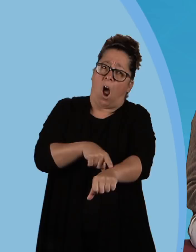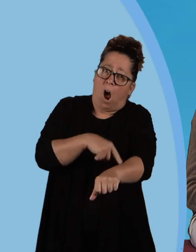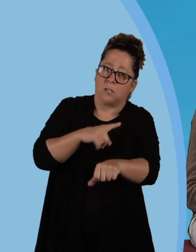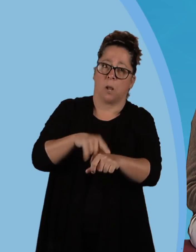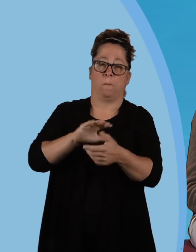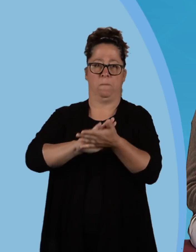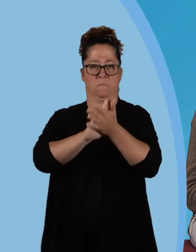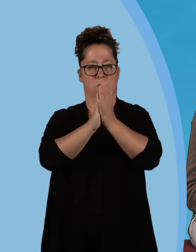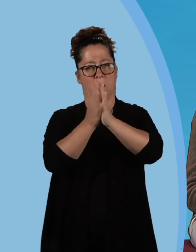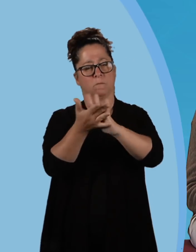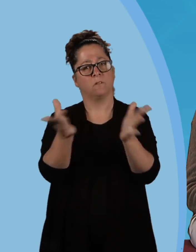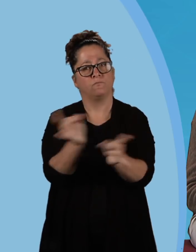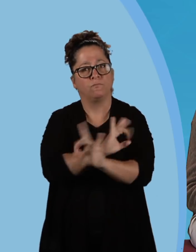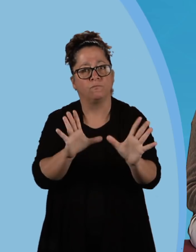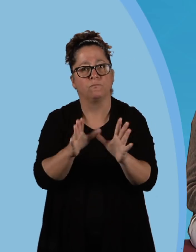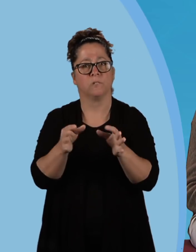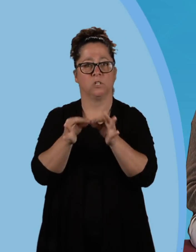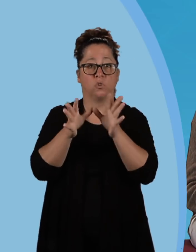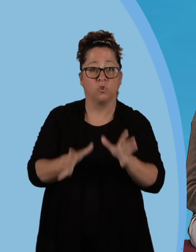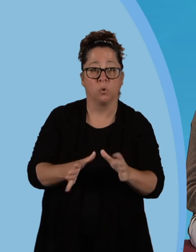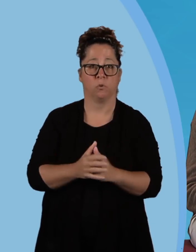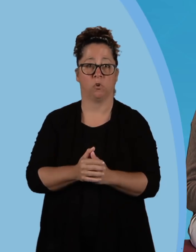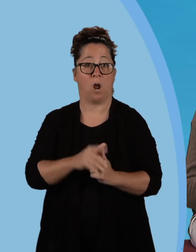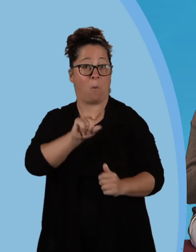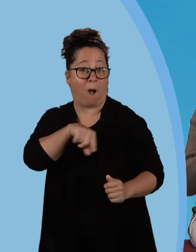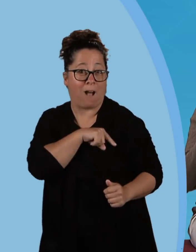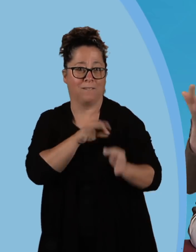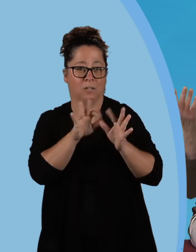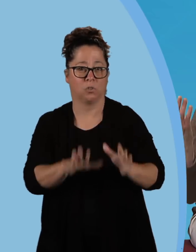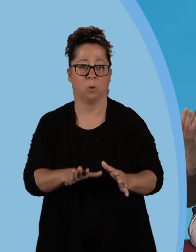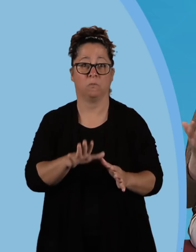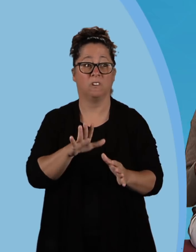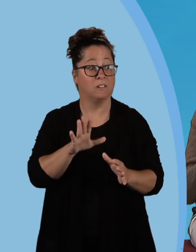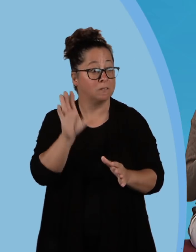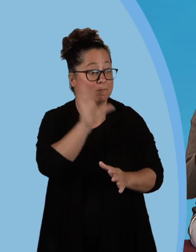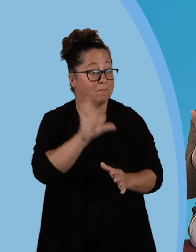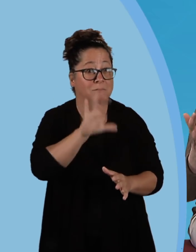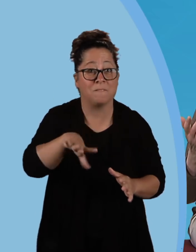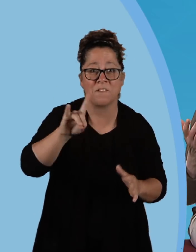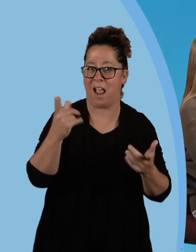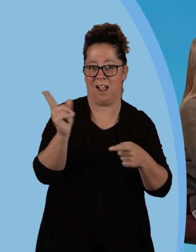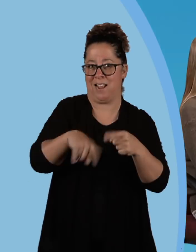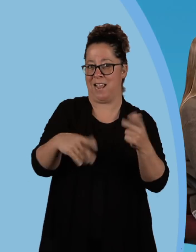and qualified interpreters are really difficult to find, particularly out in these rural areas.